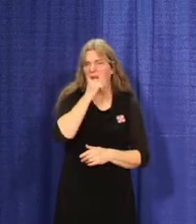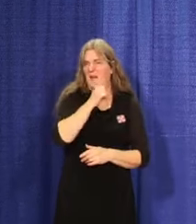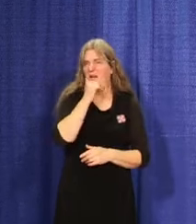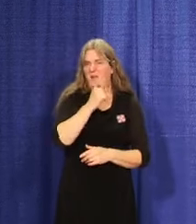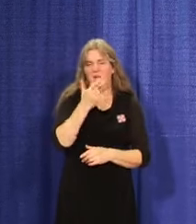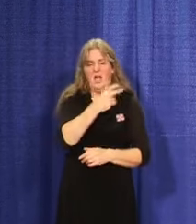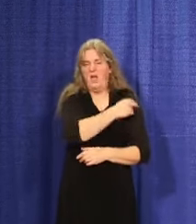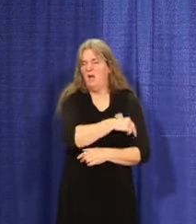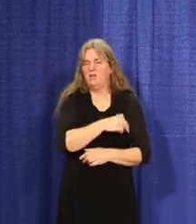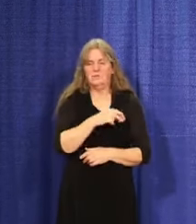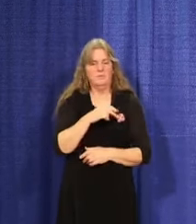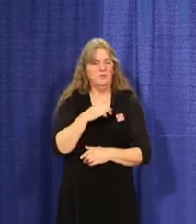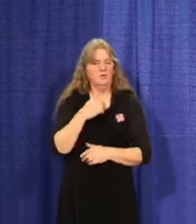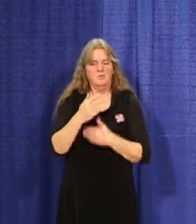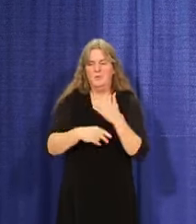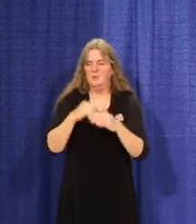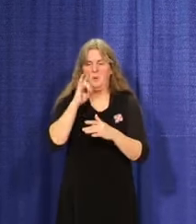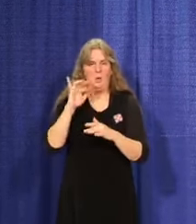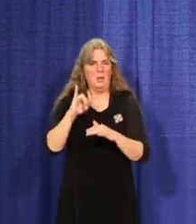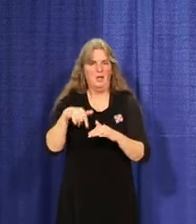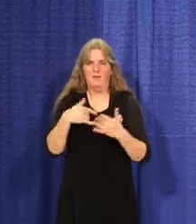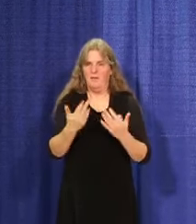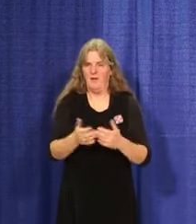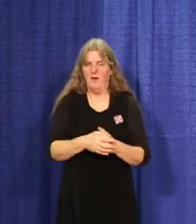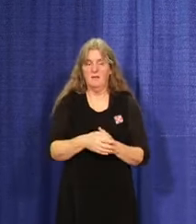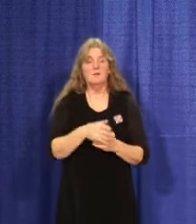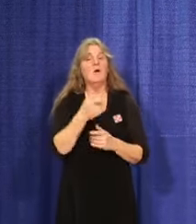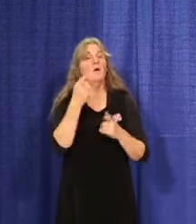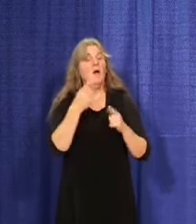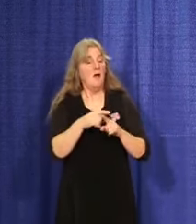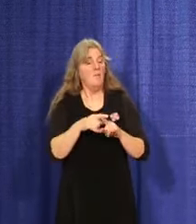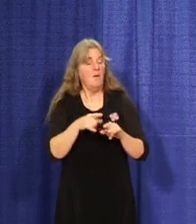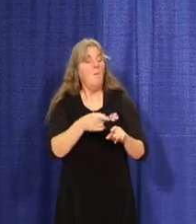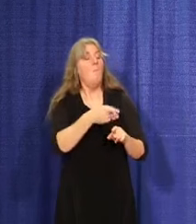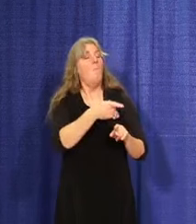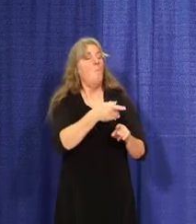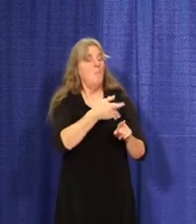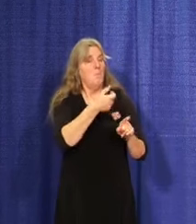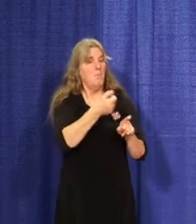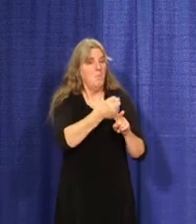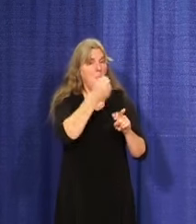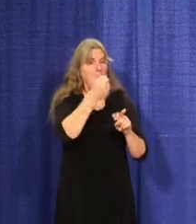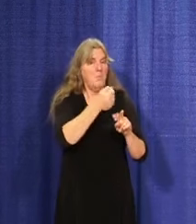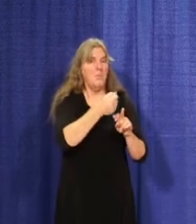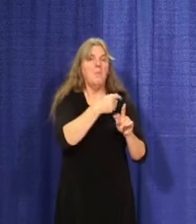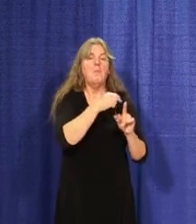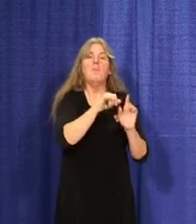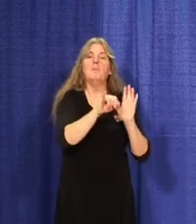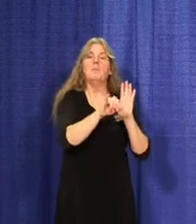it turned out to be someone that did test positive. Though the procedures were already in place, the person had